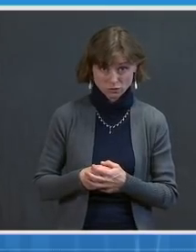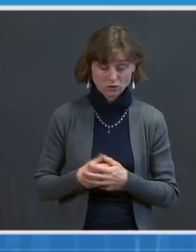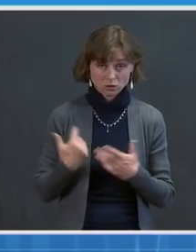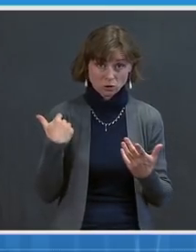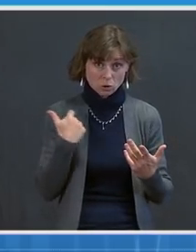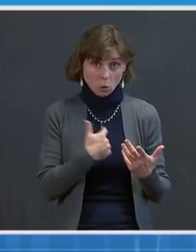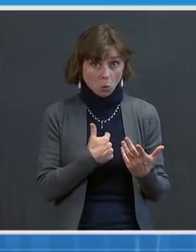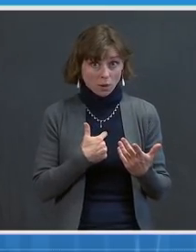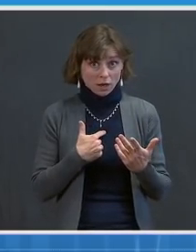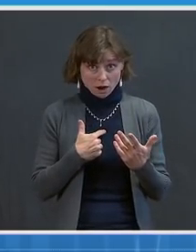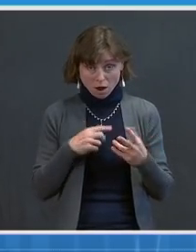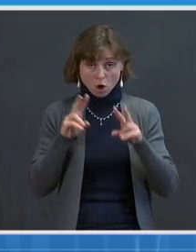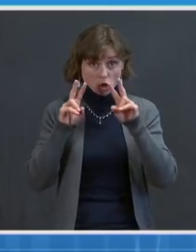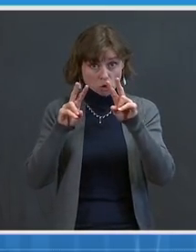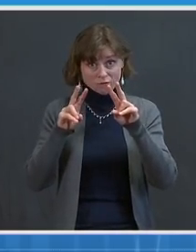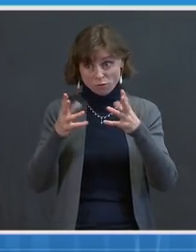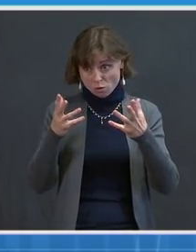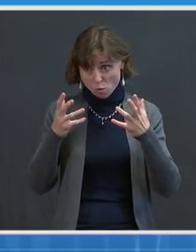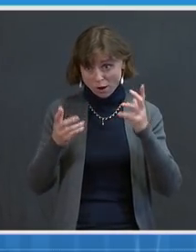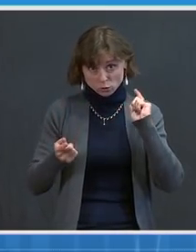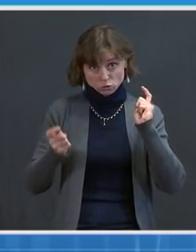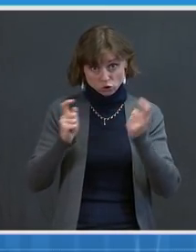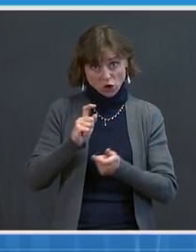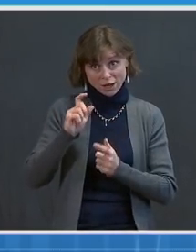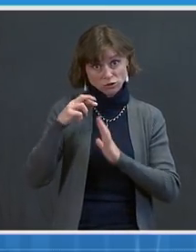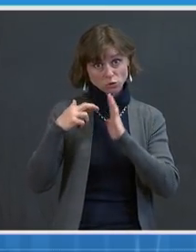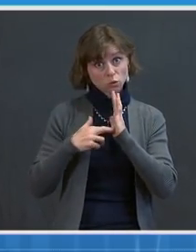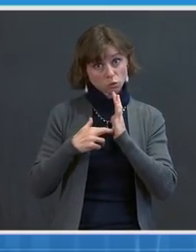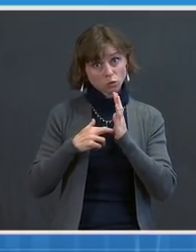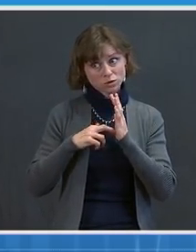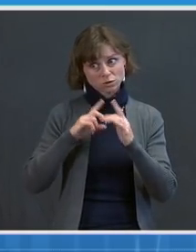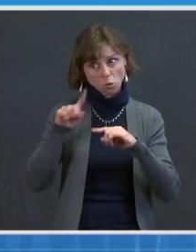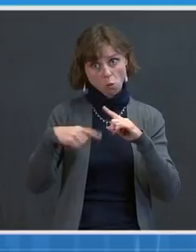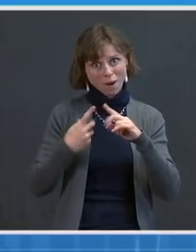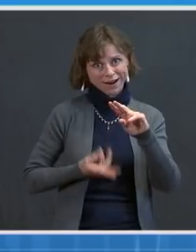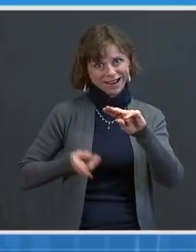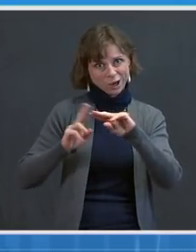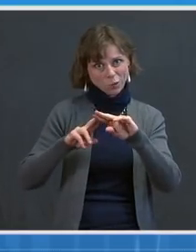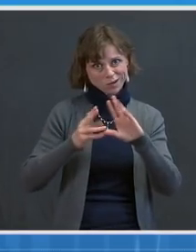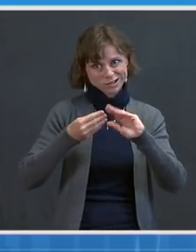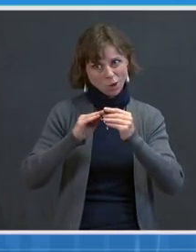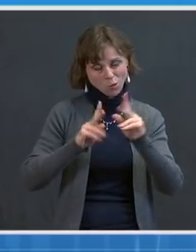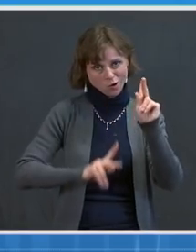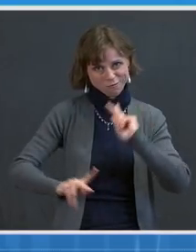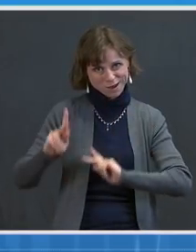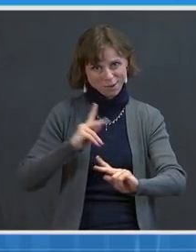to updating this guidance as we have more protection across the communities and across the population.